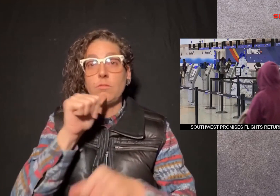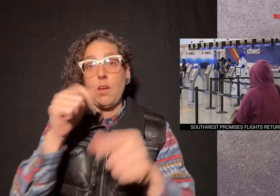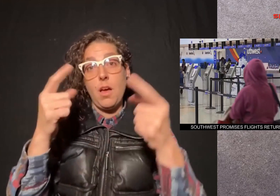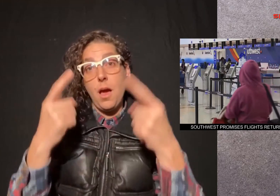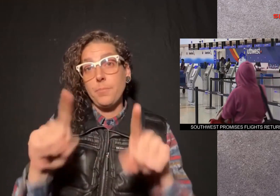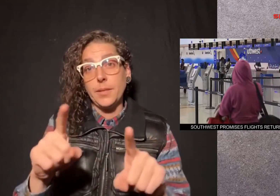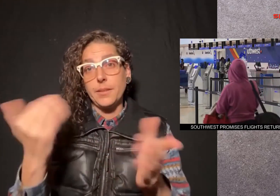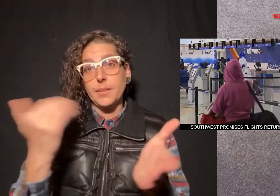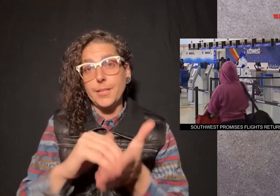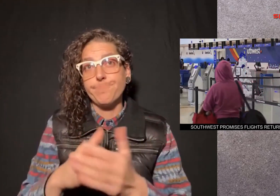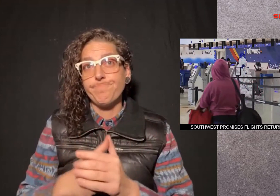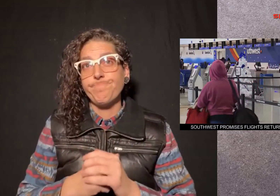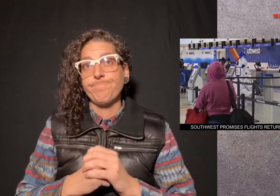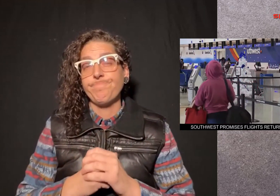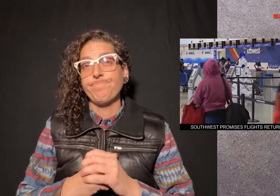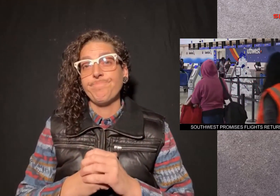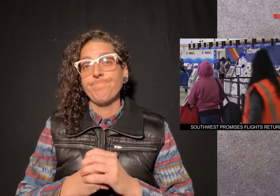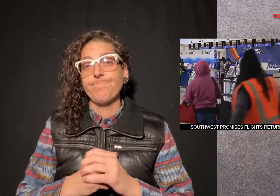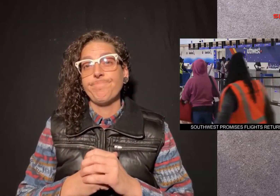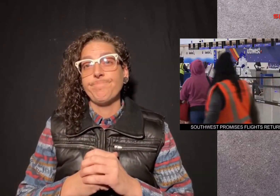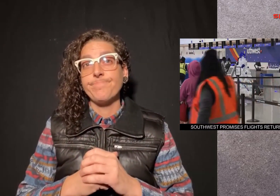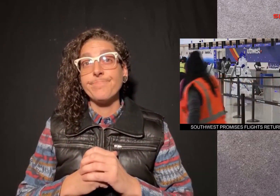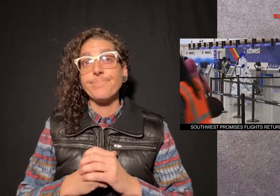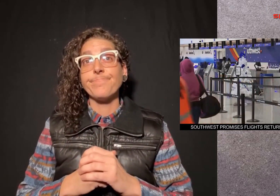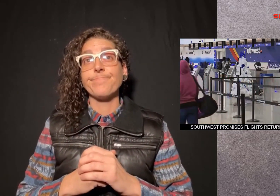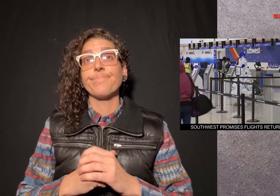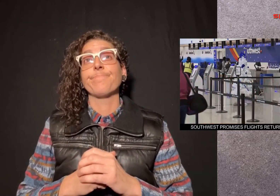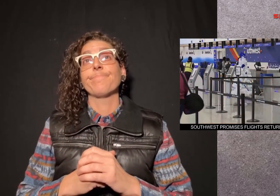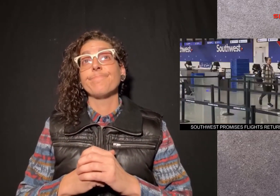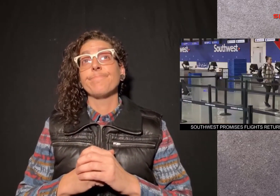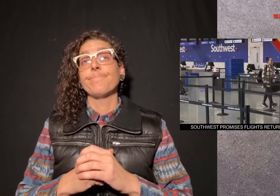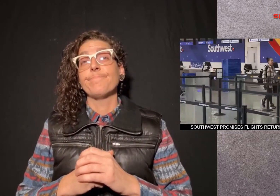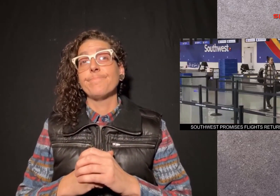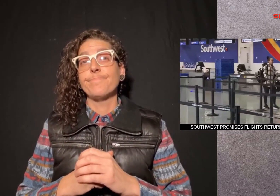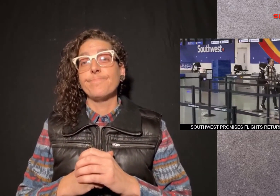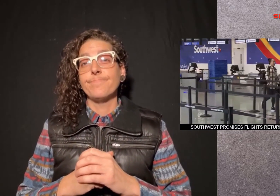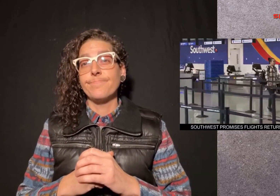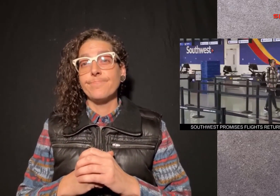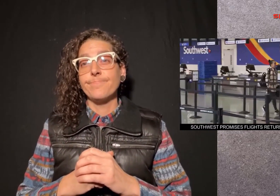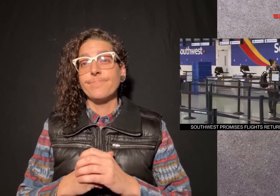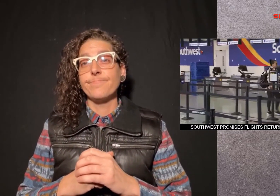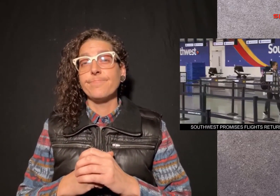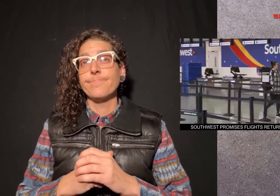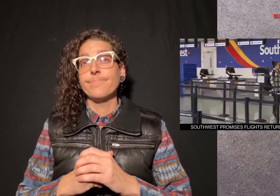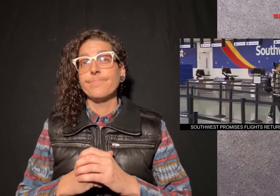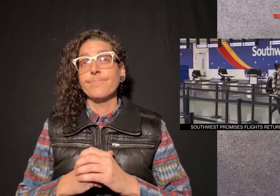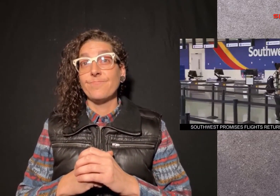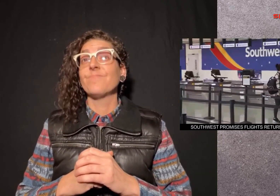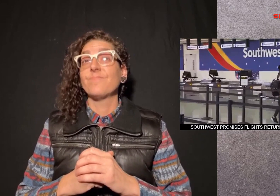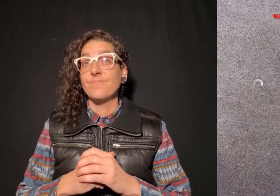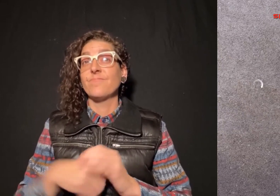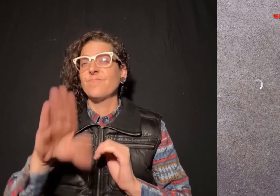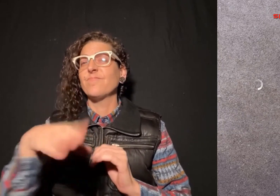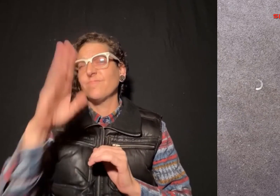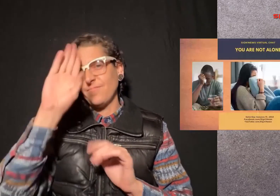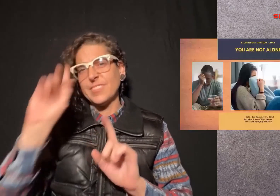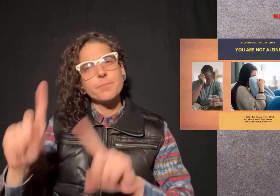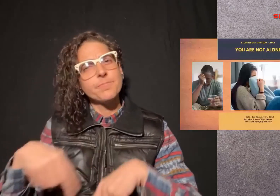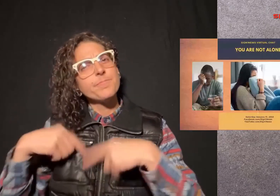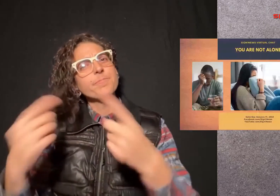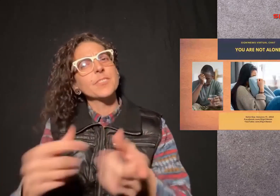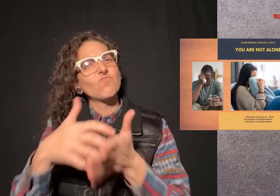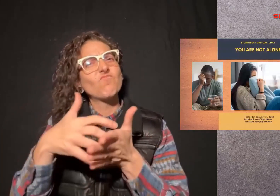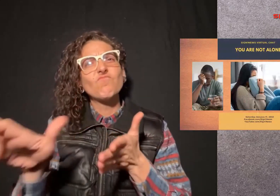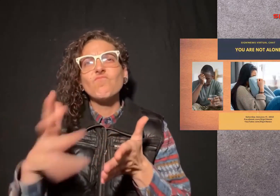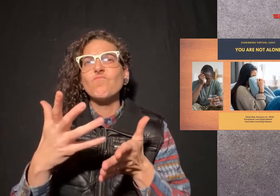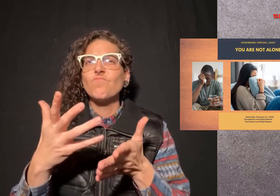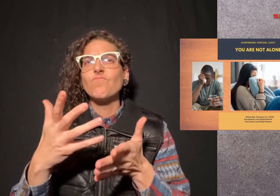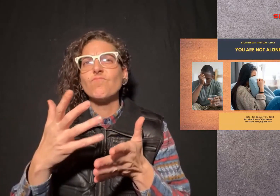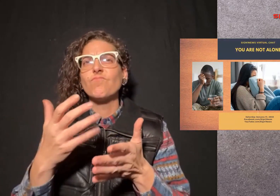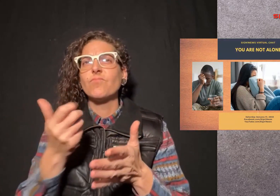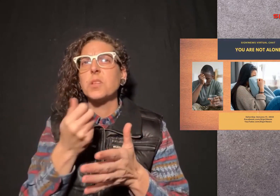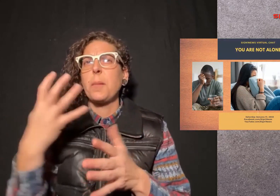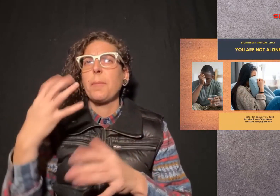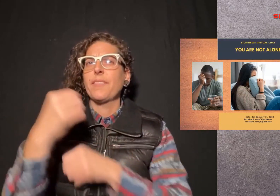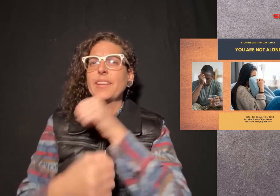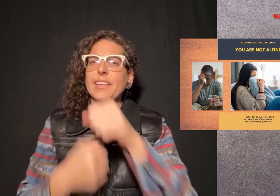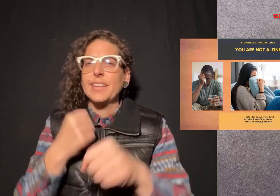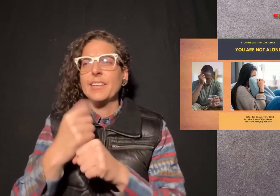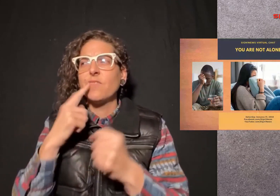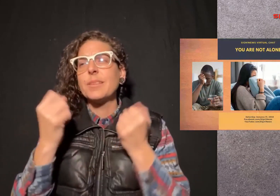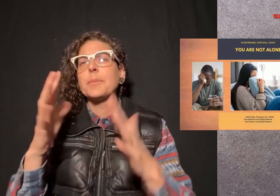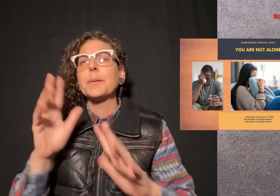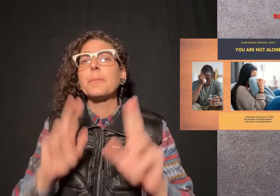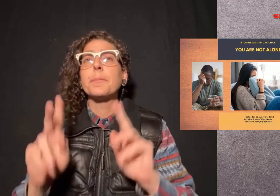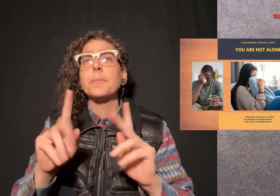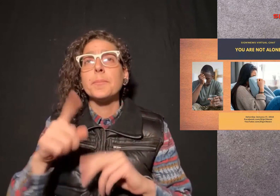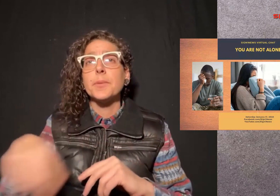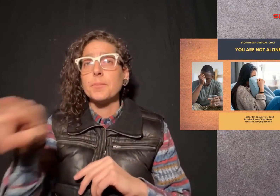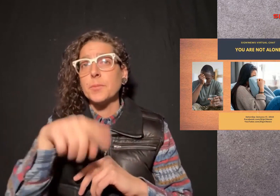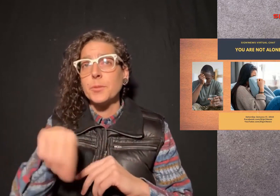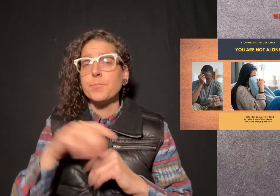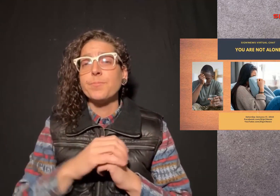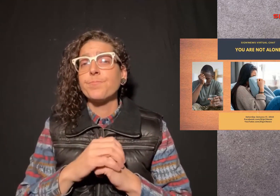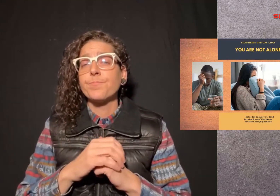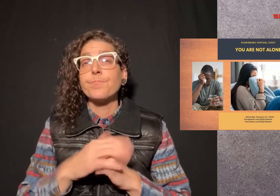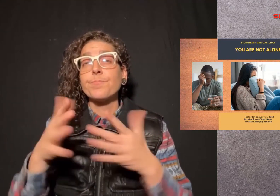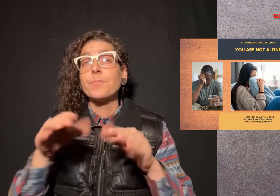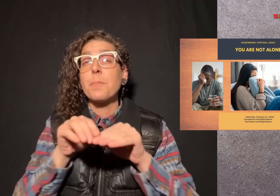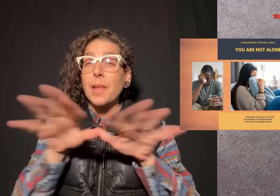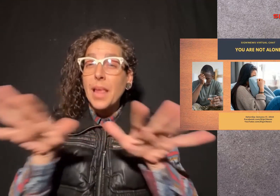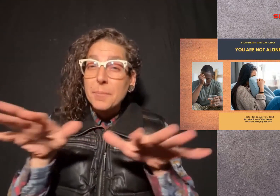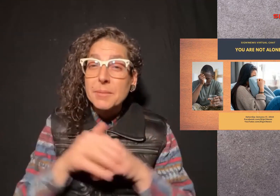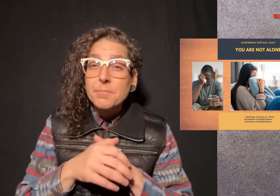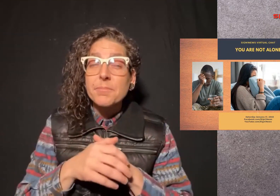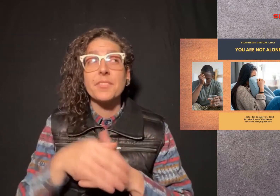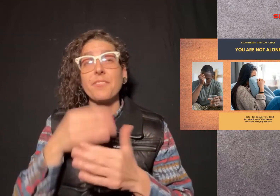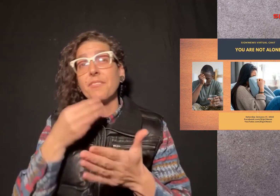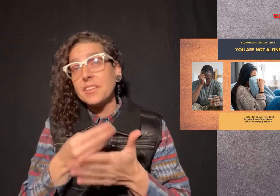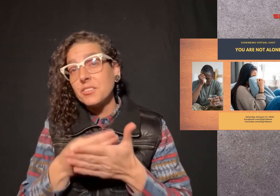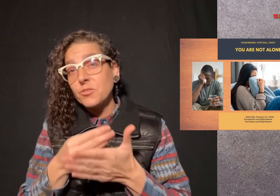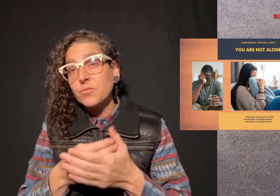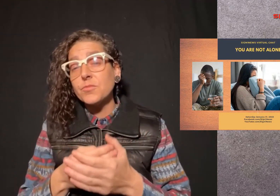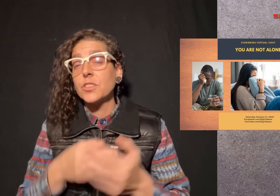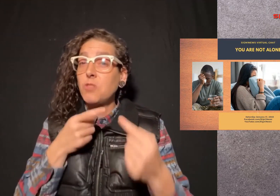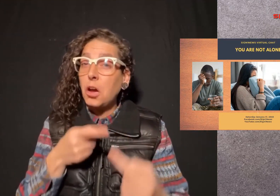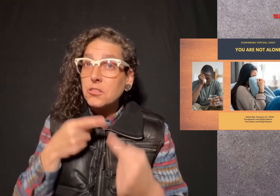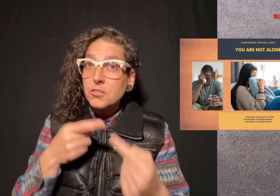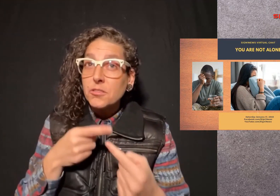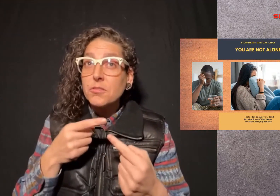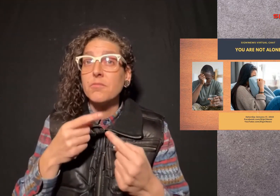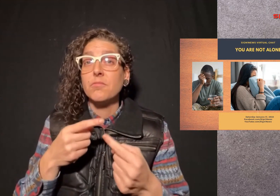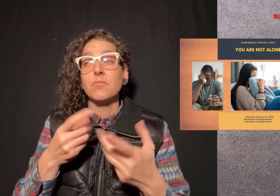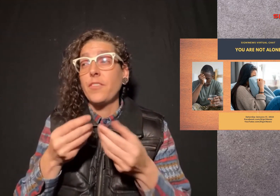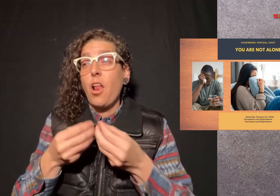again it has been a rough couple of years for many people the pandemic financial struggles